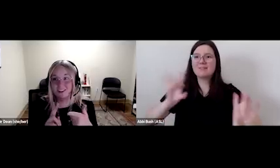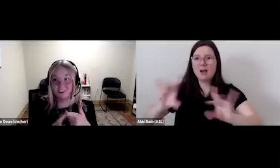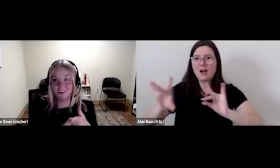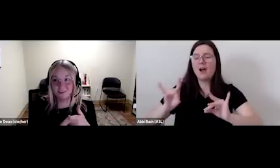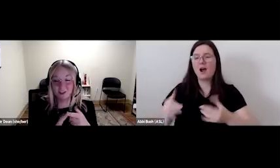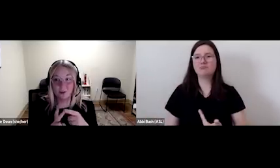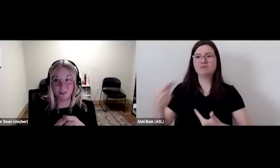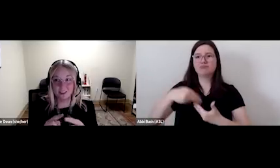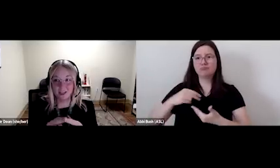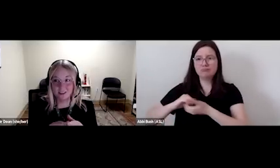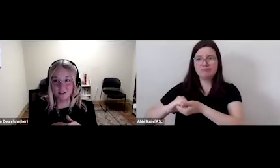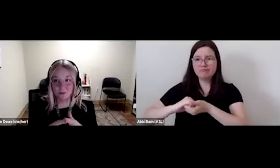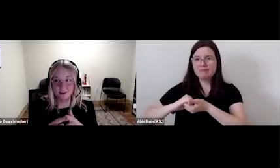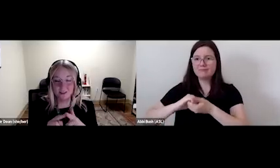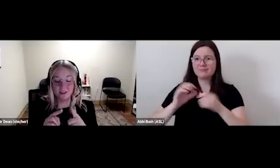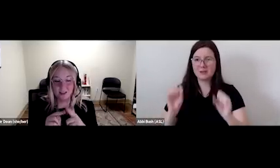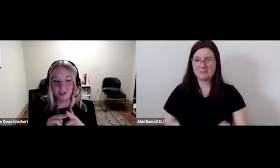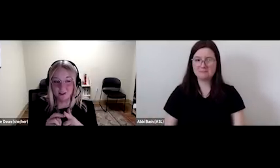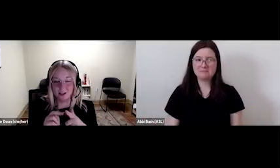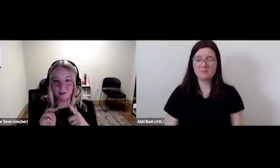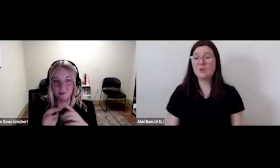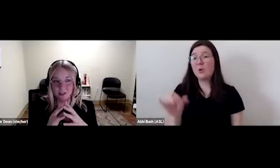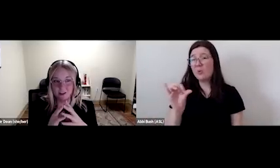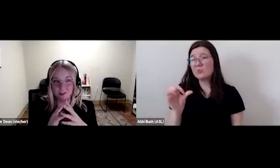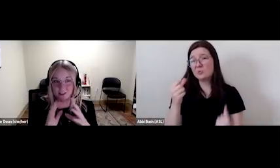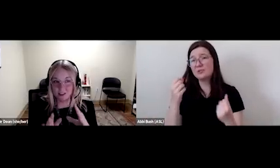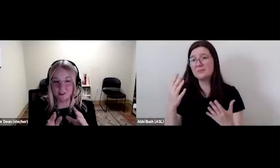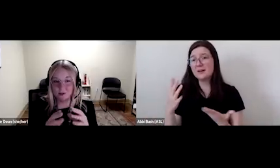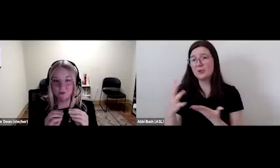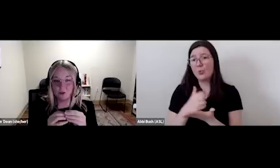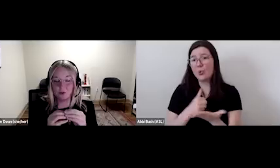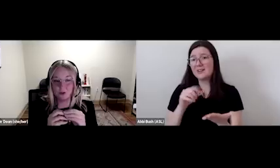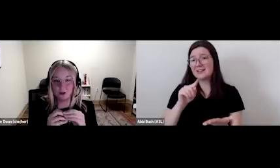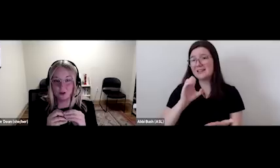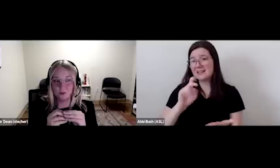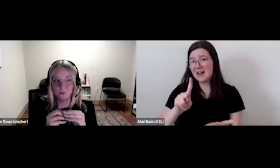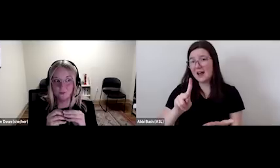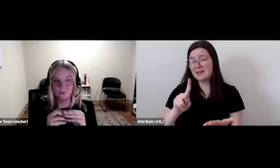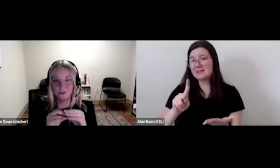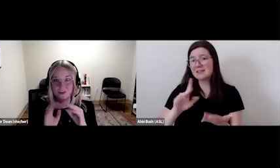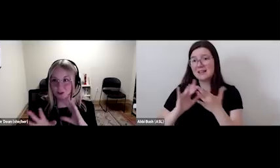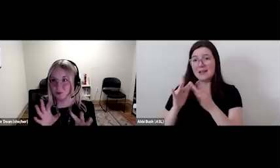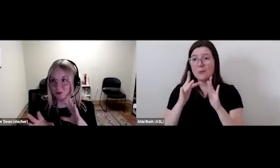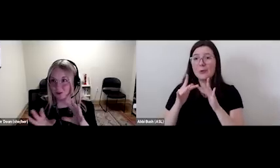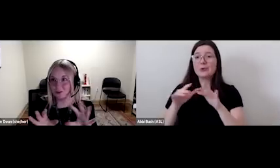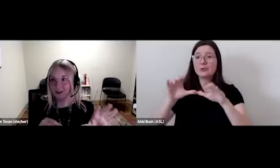and lots of like hoarding task networks in various cities. So if you search both of those,